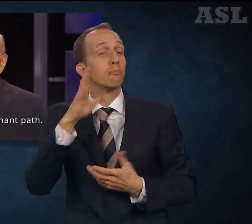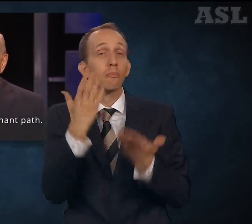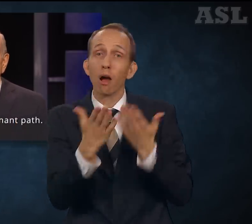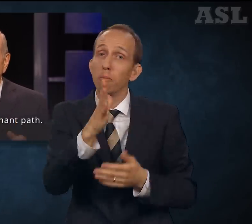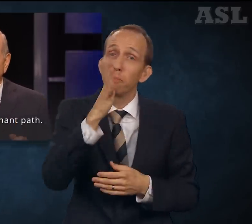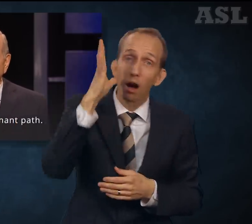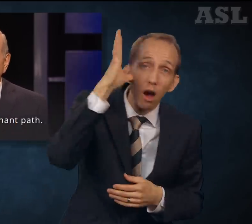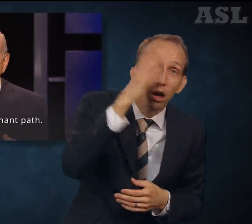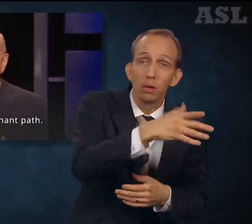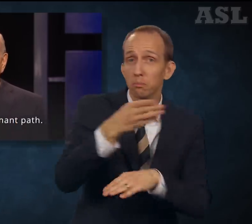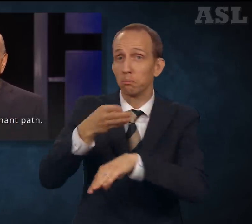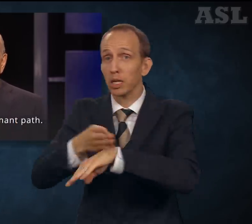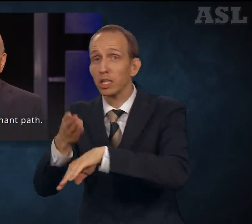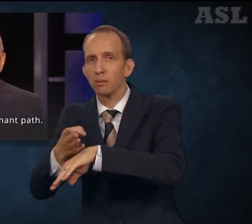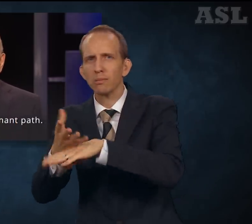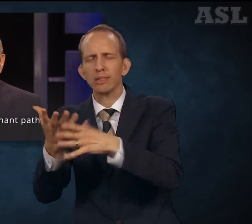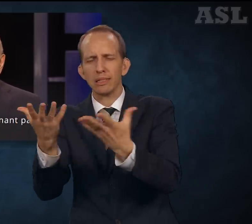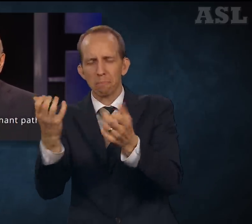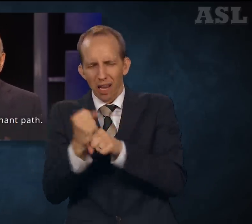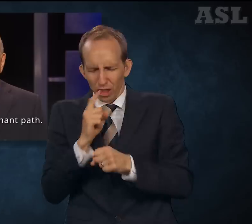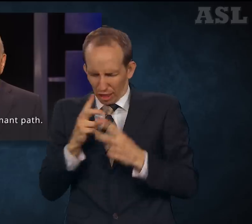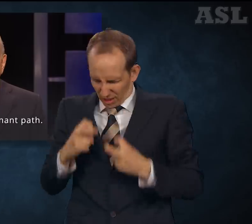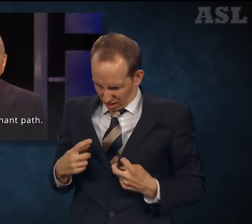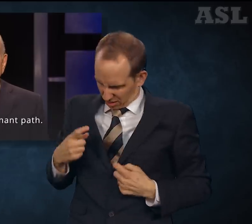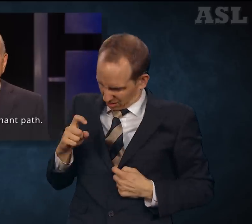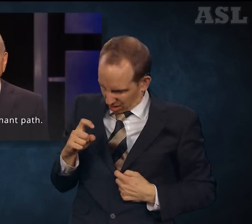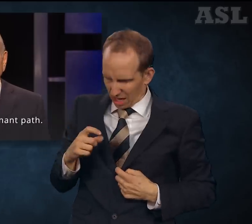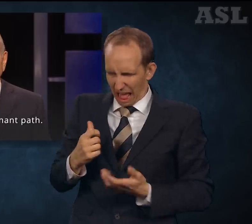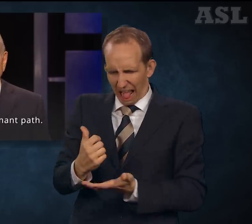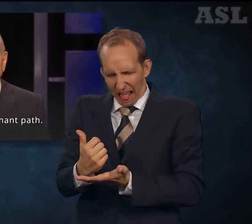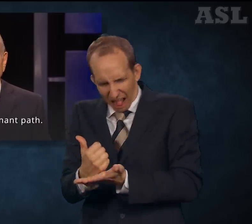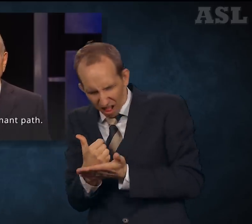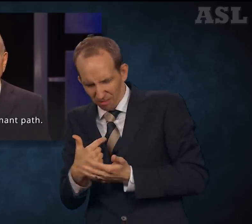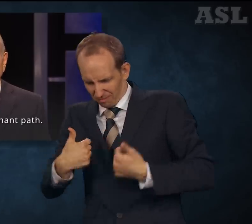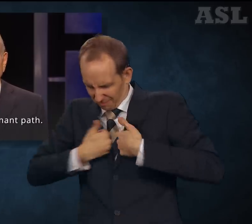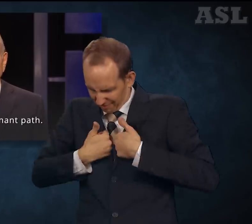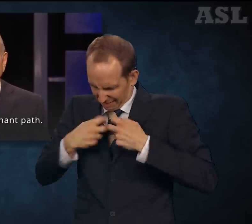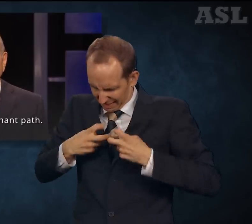BISHOP, TO ENSURE THAT YOUR FEET ARE FIRMLY PLANTED ON THE COVENANT PATH.